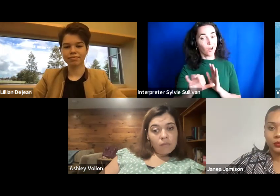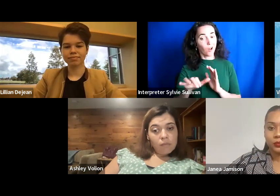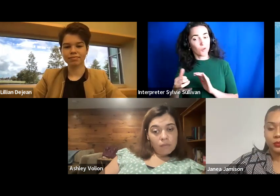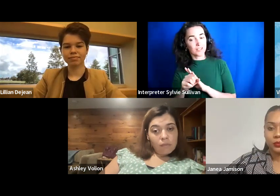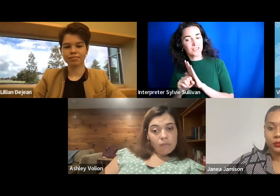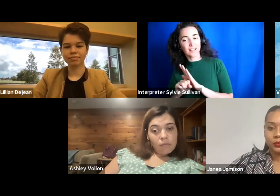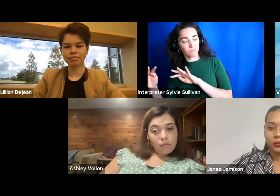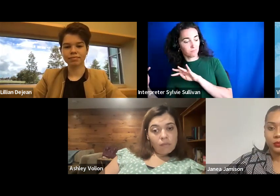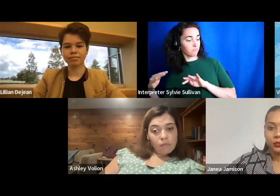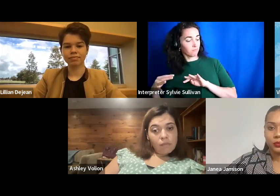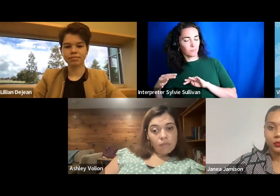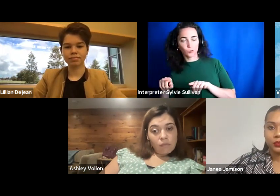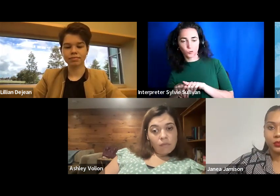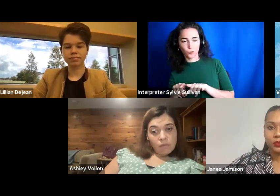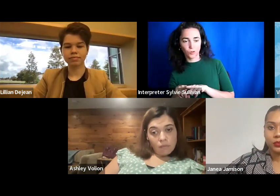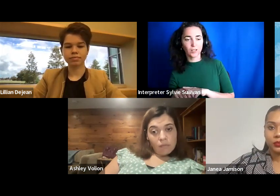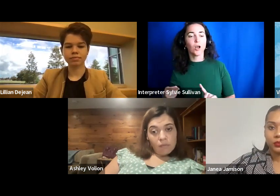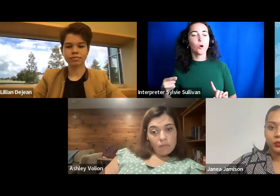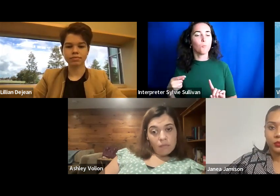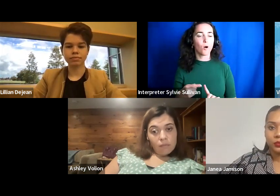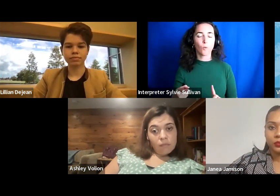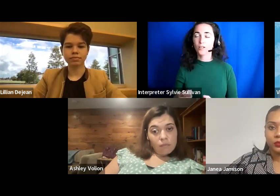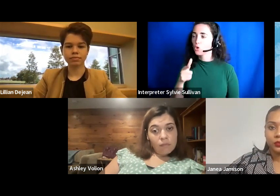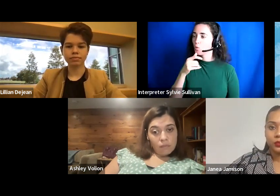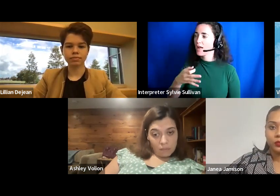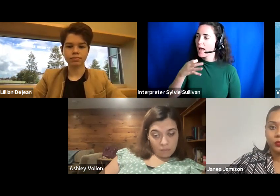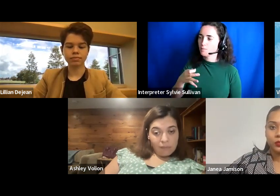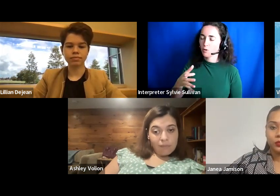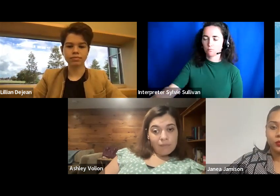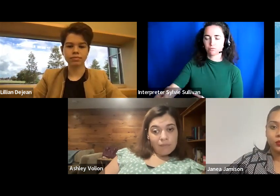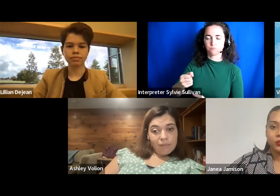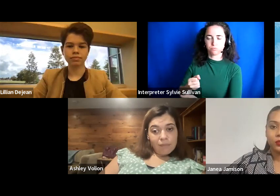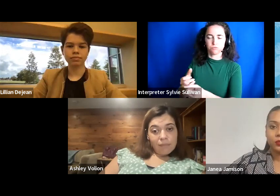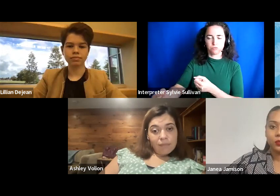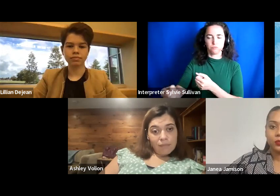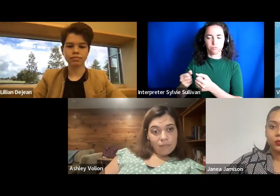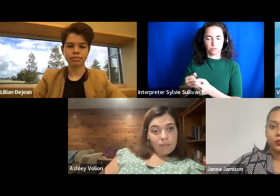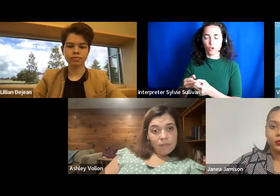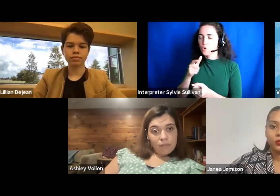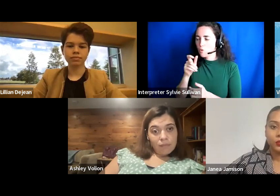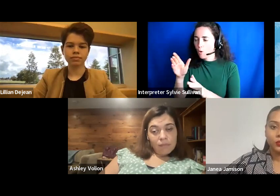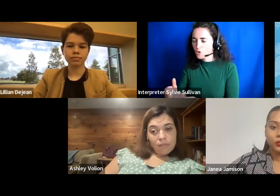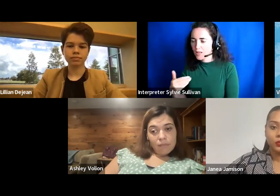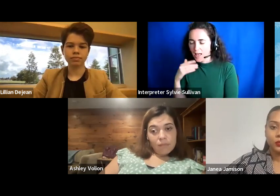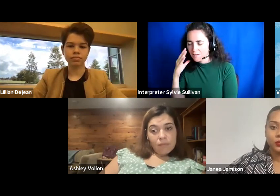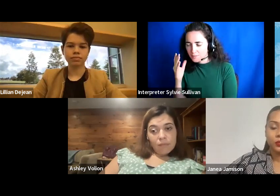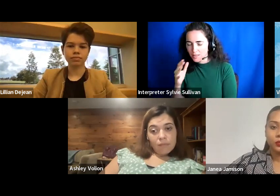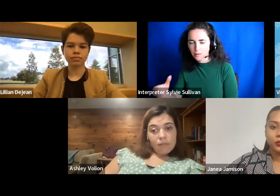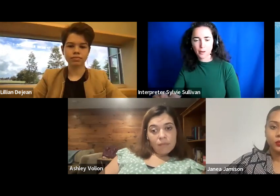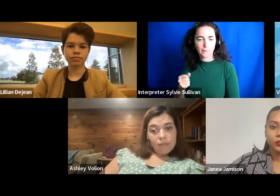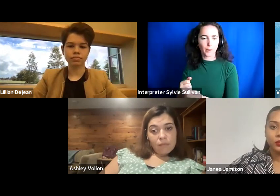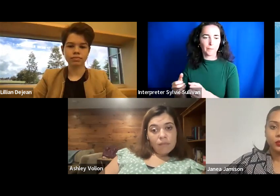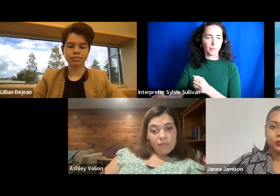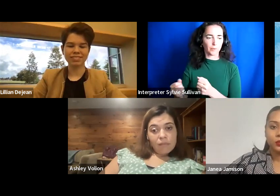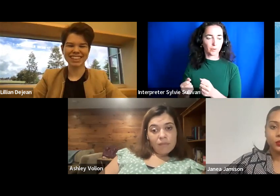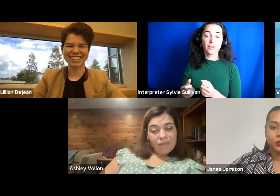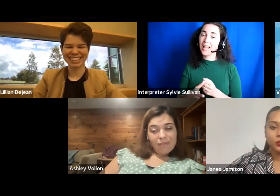Coming back to that idea of always bringing in experts always coming back to these experiences, and especially the solutions.